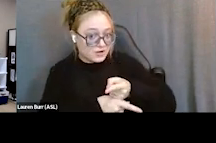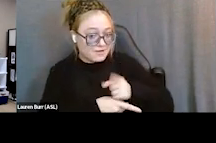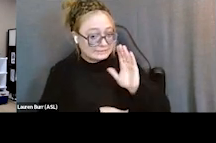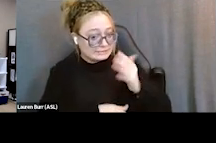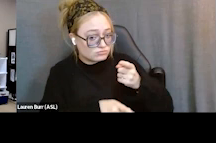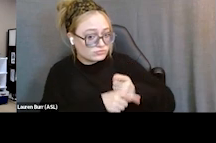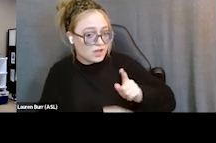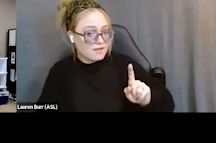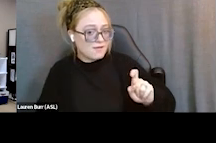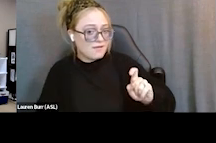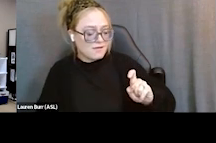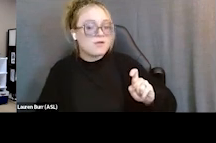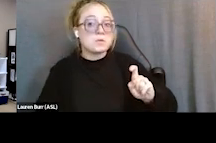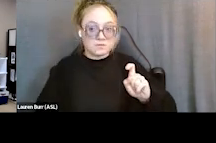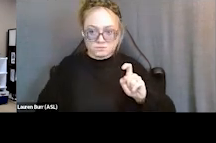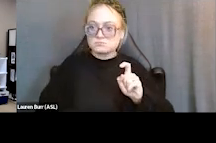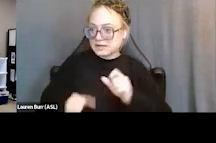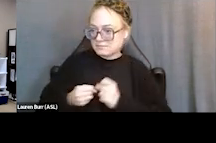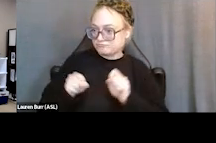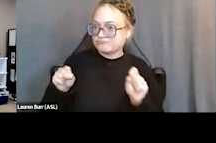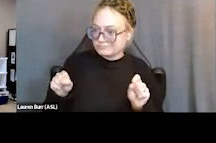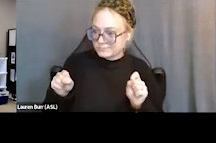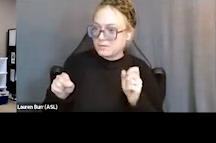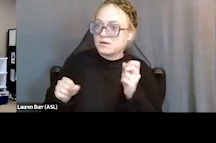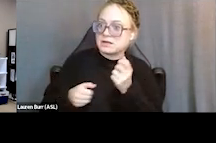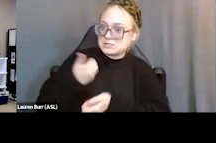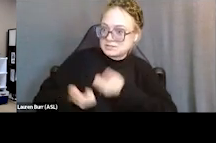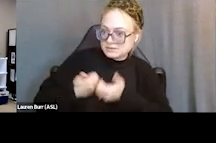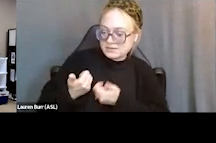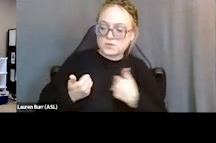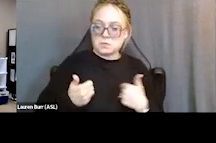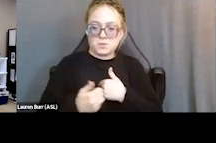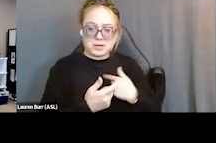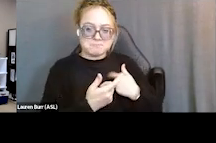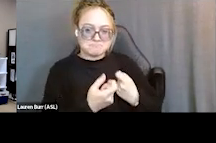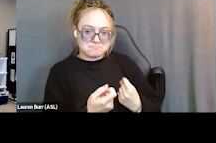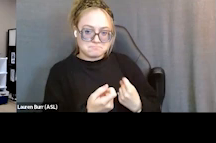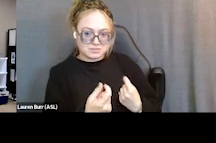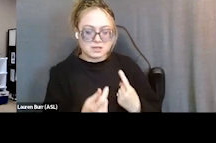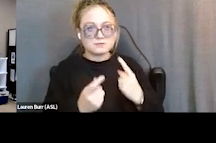And then we can empathize, first by imagining, you know, how you would feel in this situation if it happened